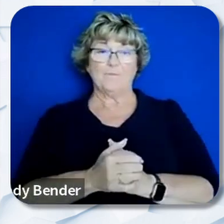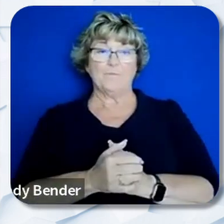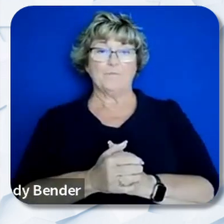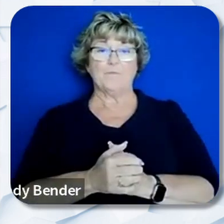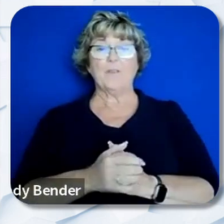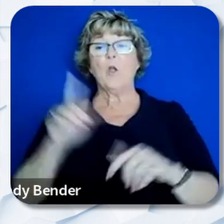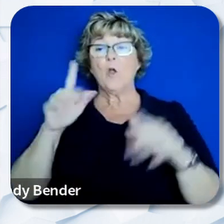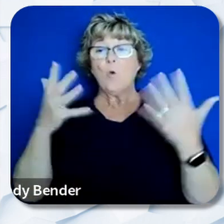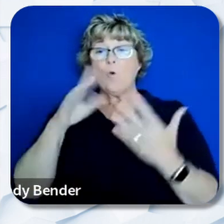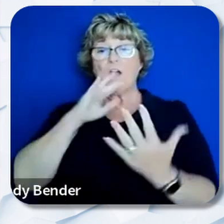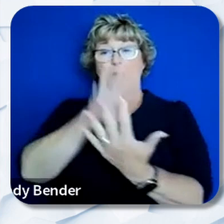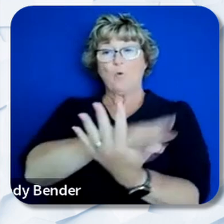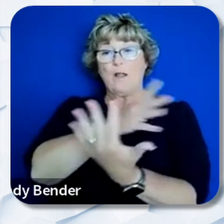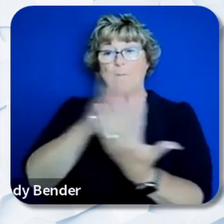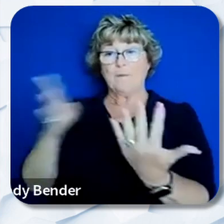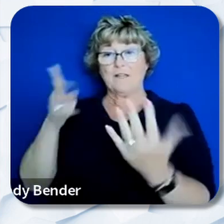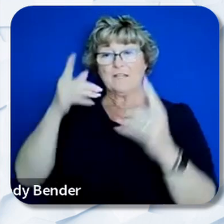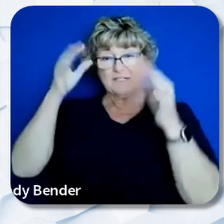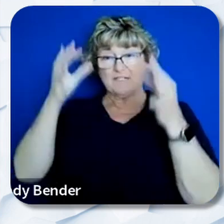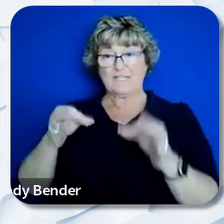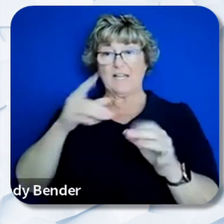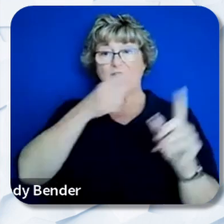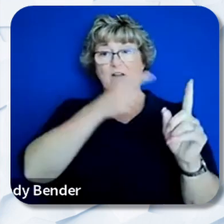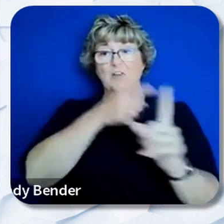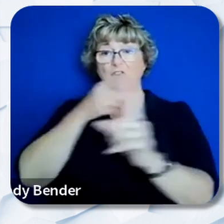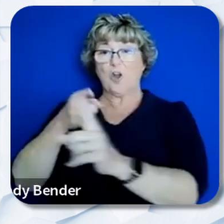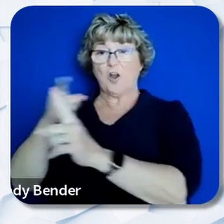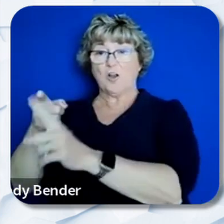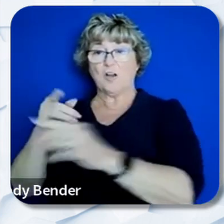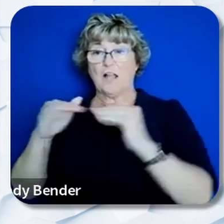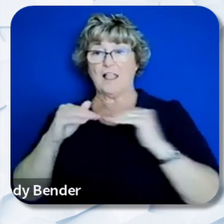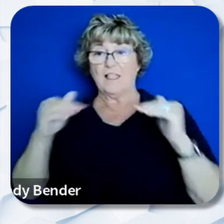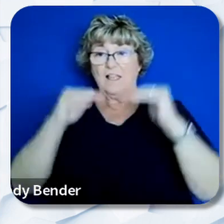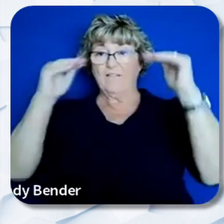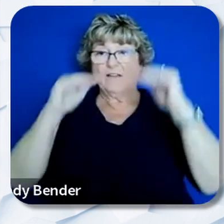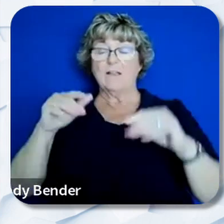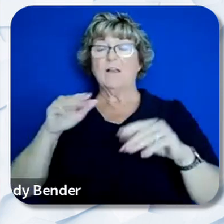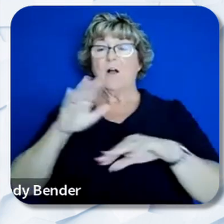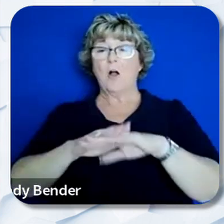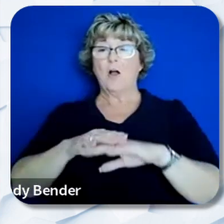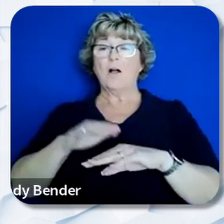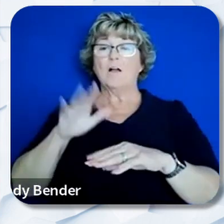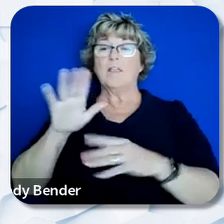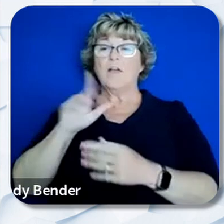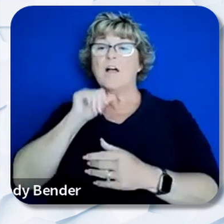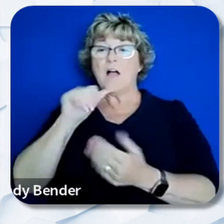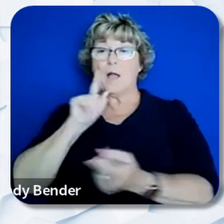was used to determine Target level based on the unmet targets?" So the rubric you can